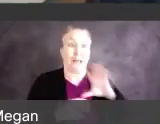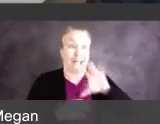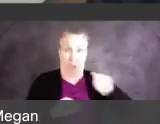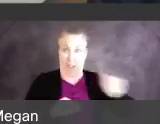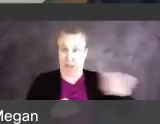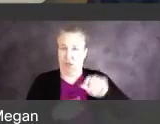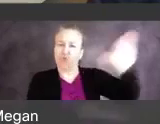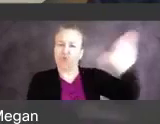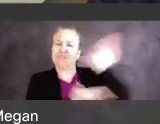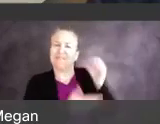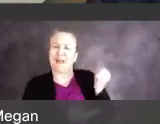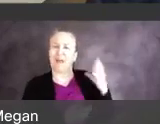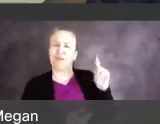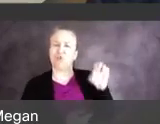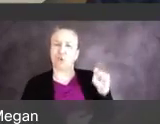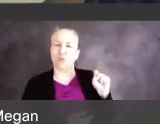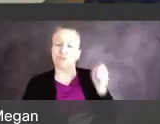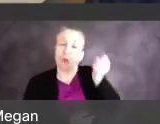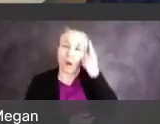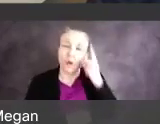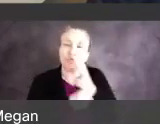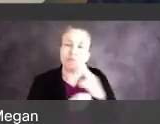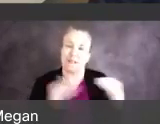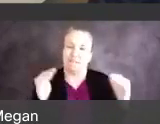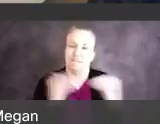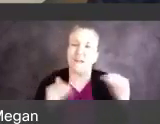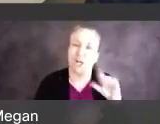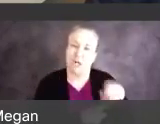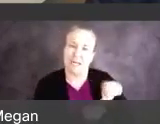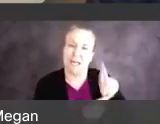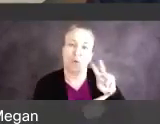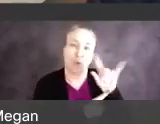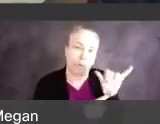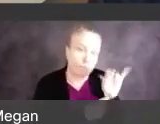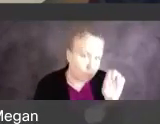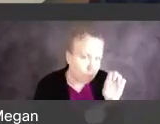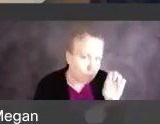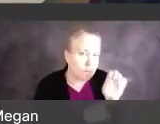using fair and equitable measures. There are many measures they could be looking at. There are